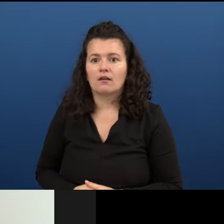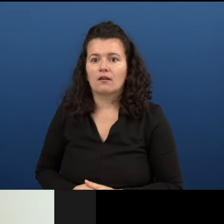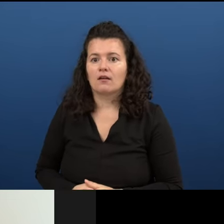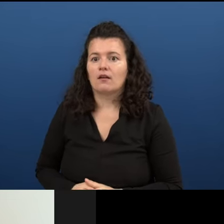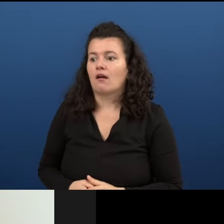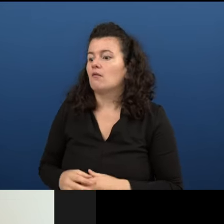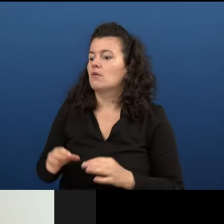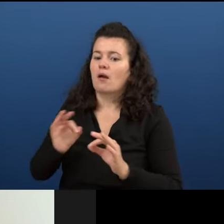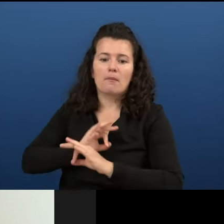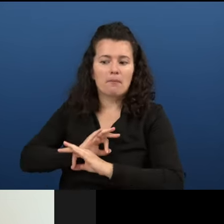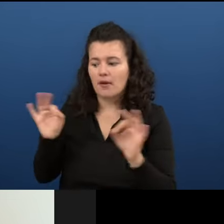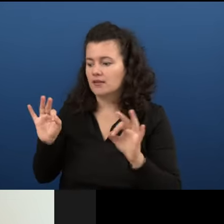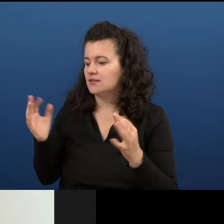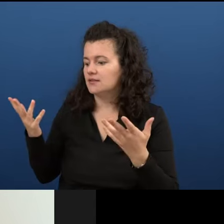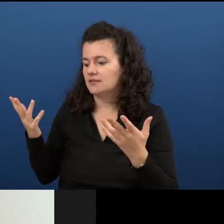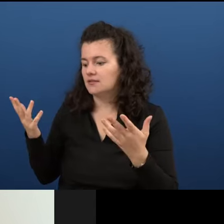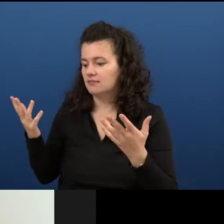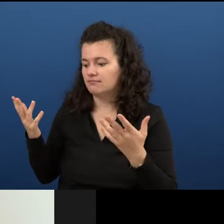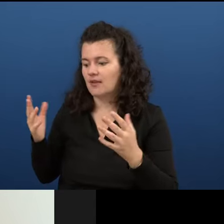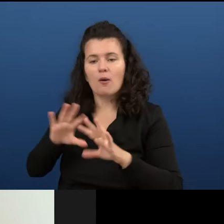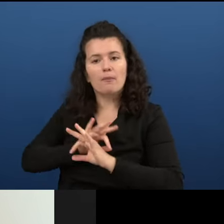product or the best platform to be used for all stuff.